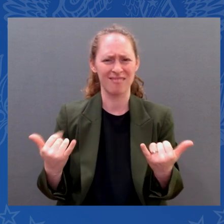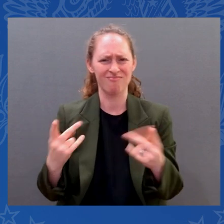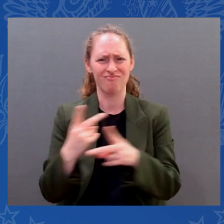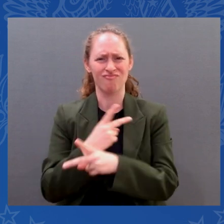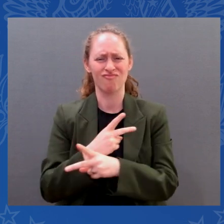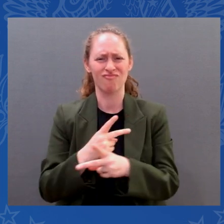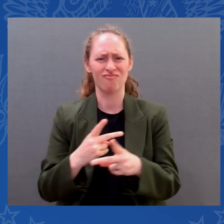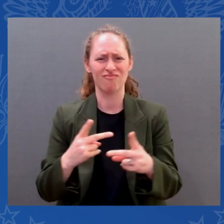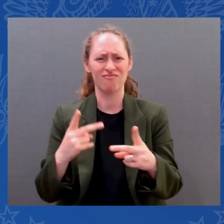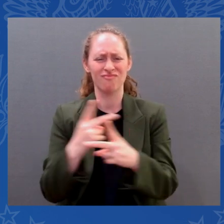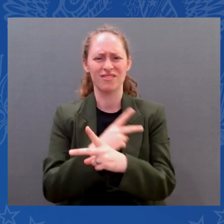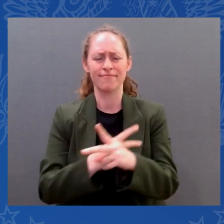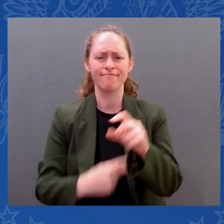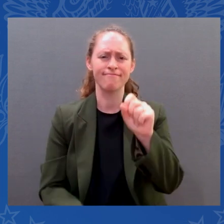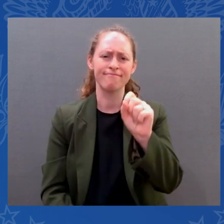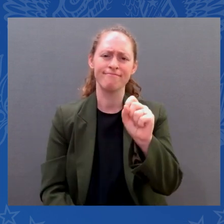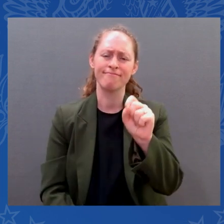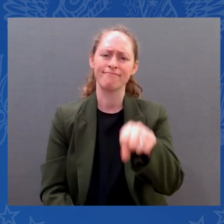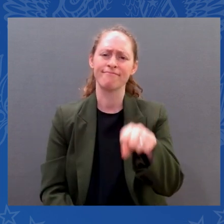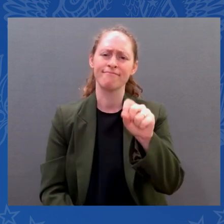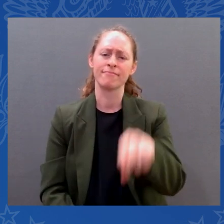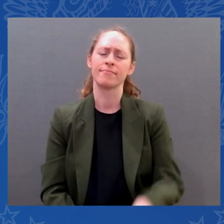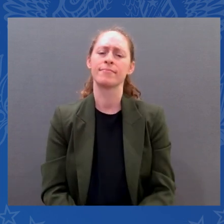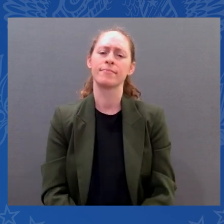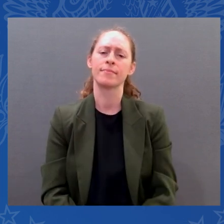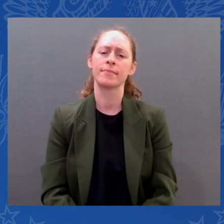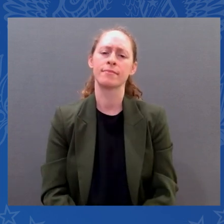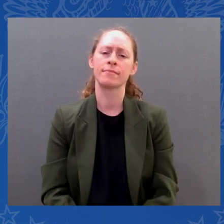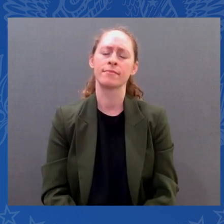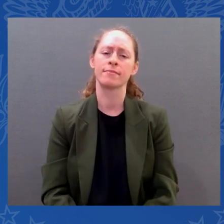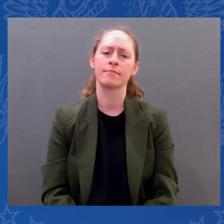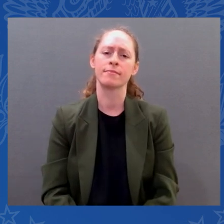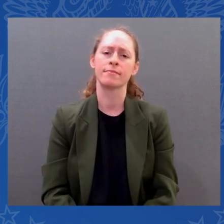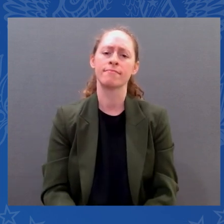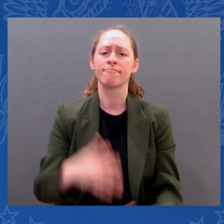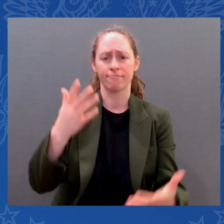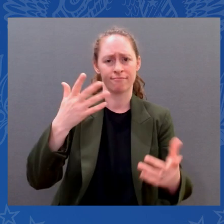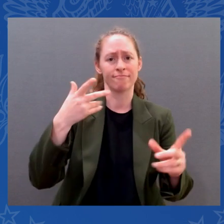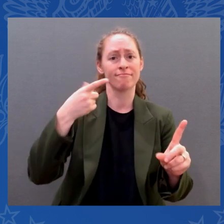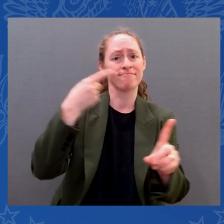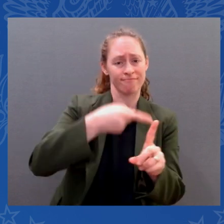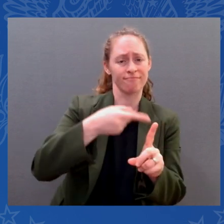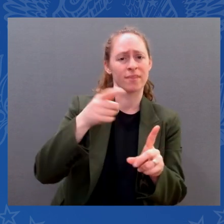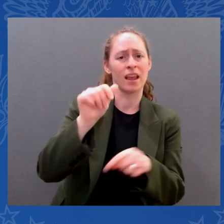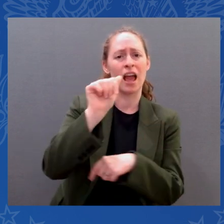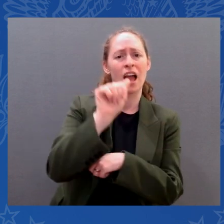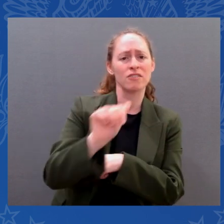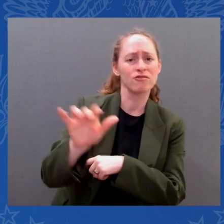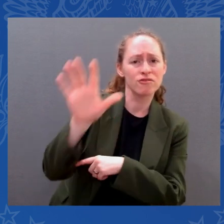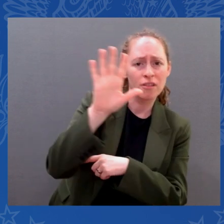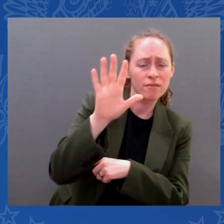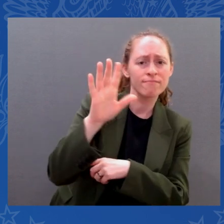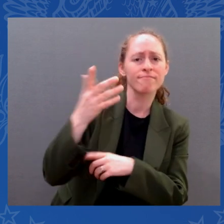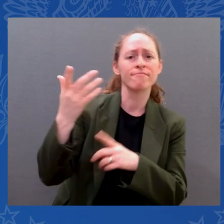including the AA and NHPI community. Because, you see, this is also American history,